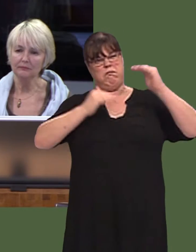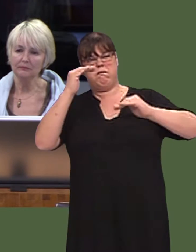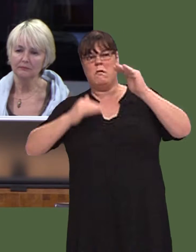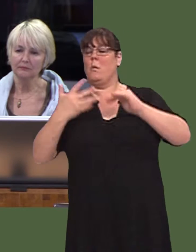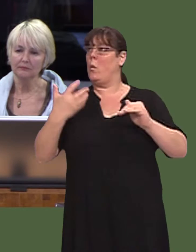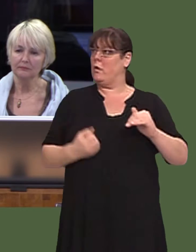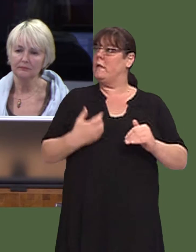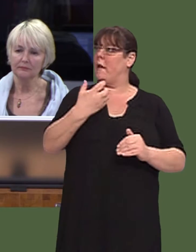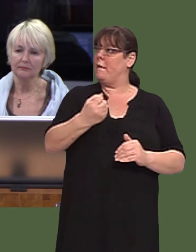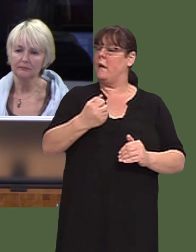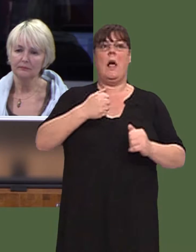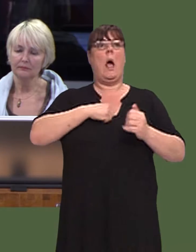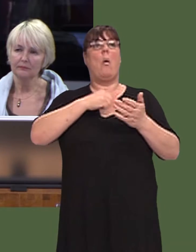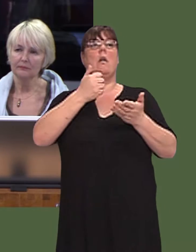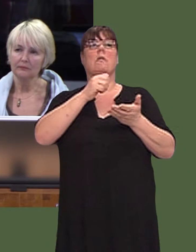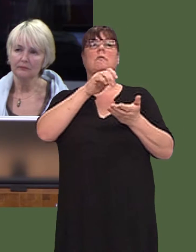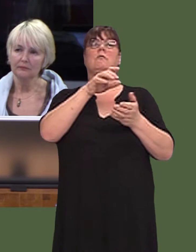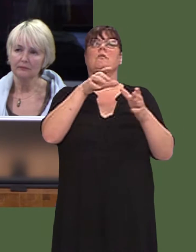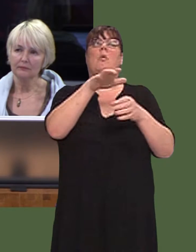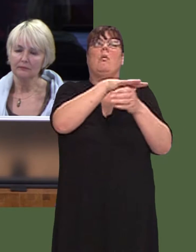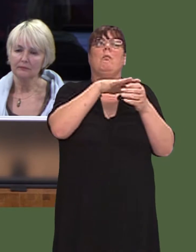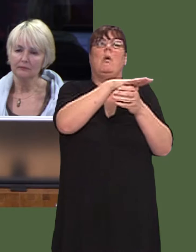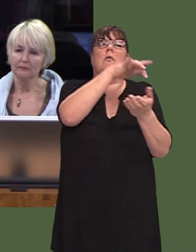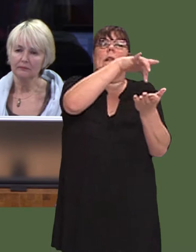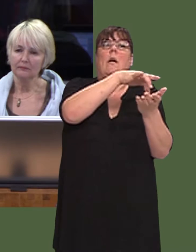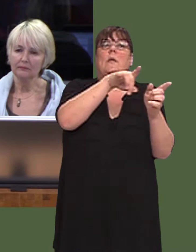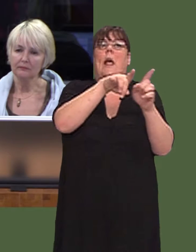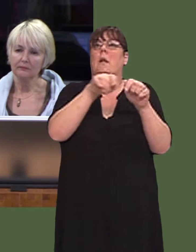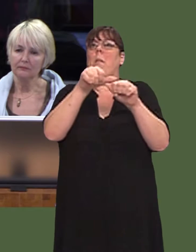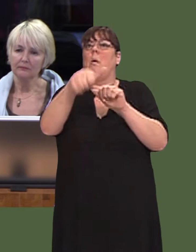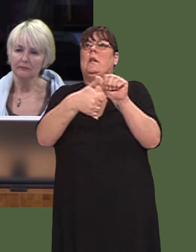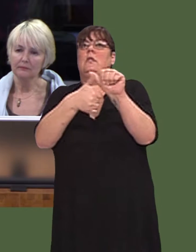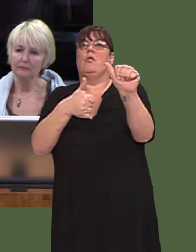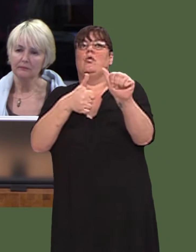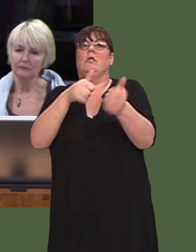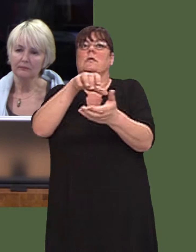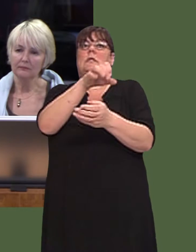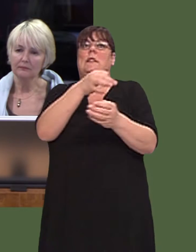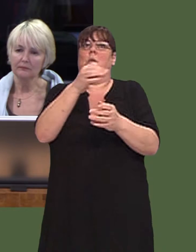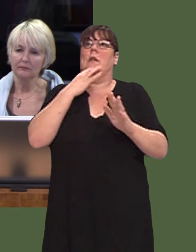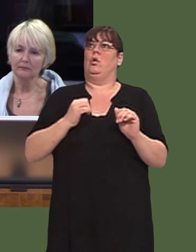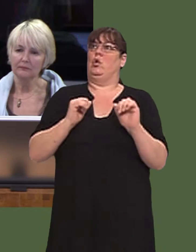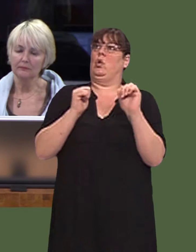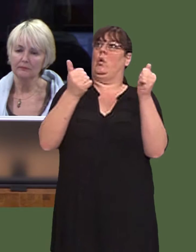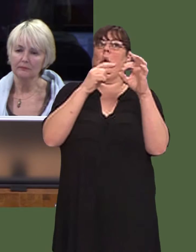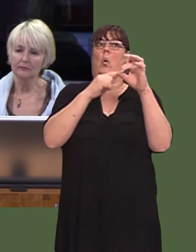To address this imbalance, our market towns and post-industrial towns need good-quality public sector jobs.